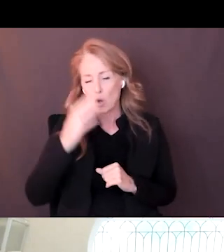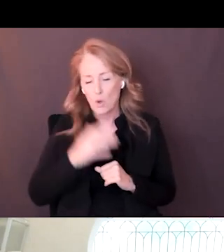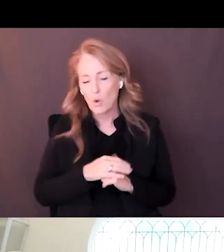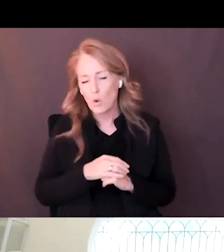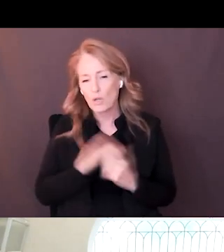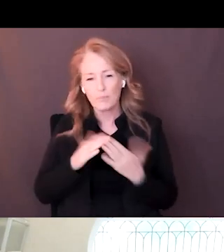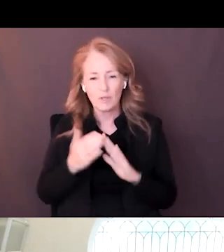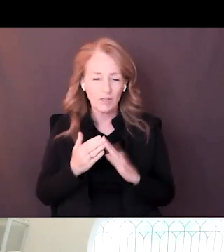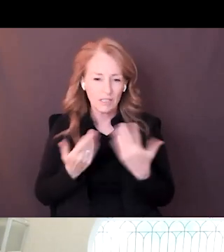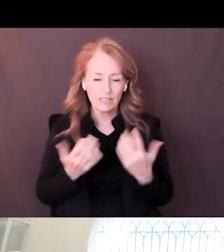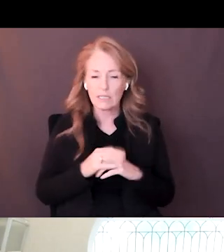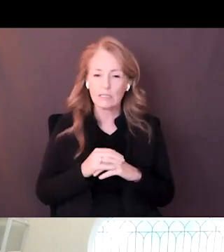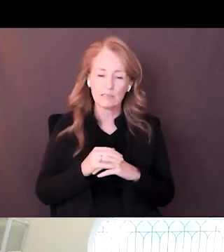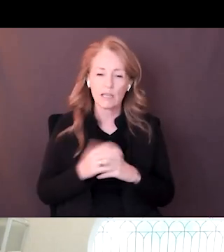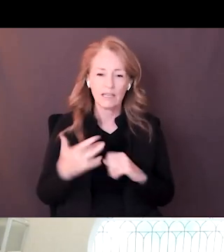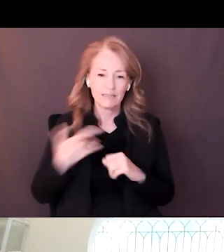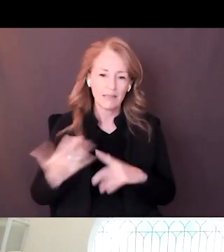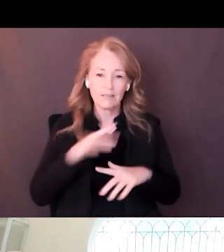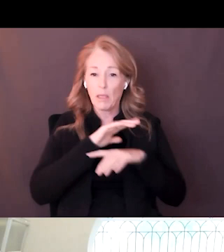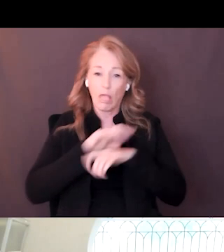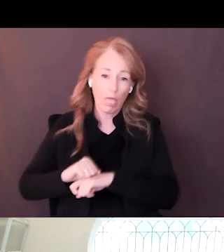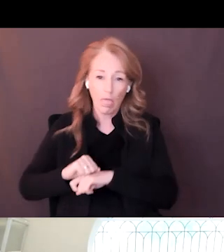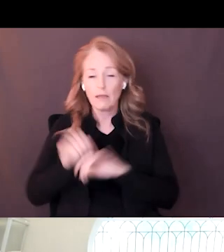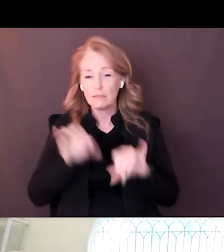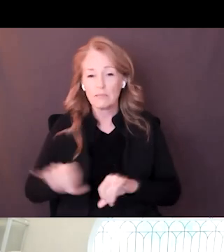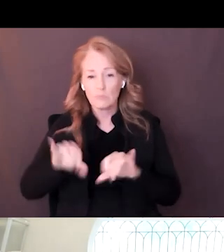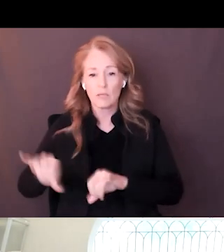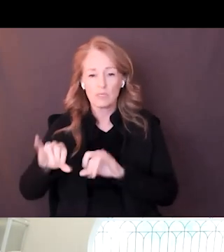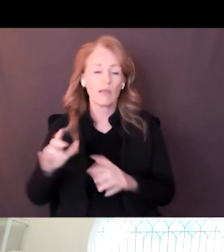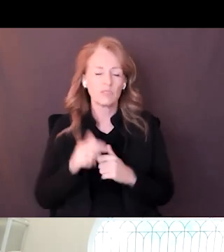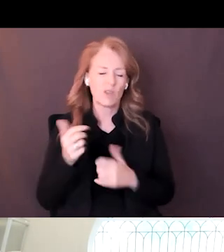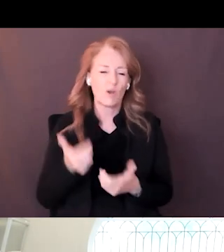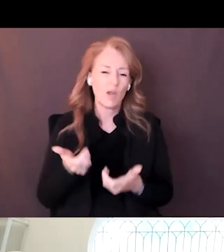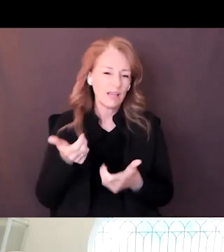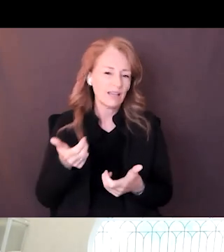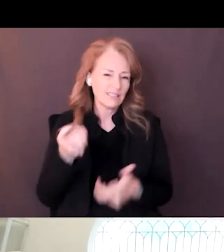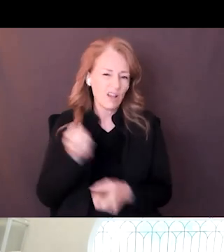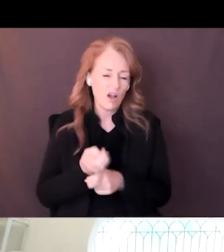TIME TO COME AROUND TO THE CENTERS.